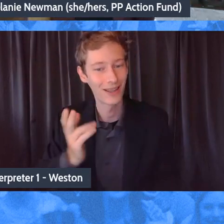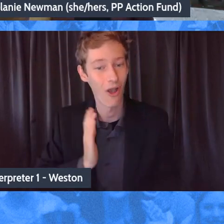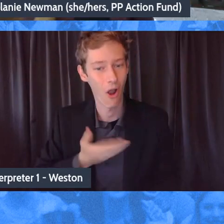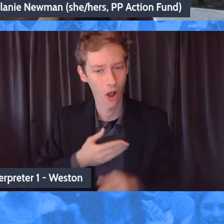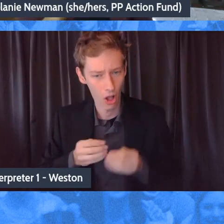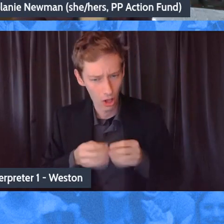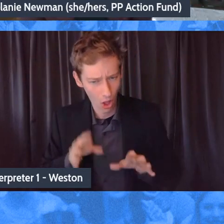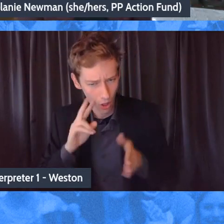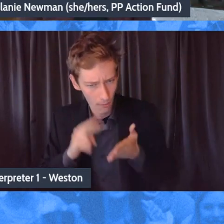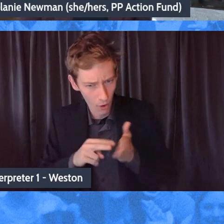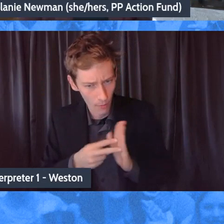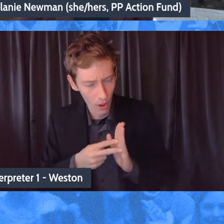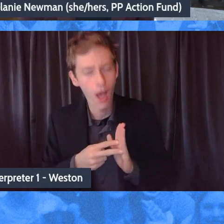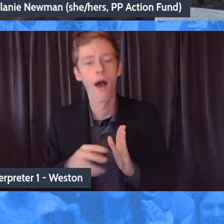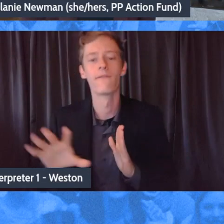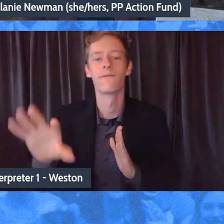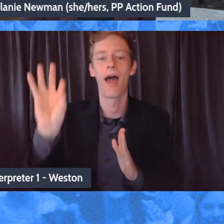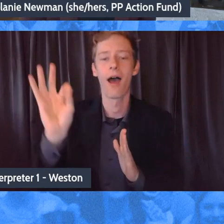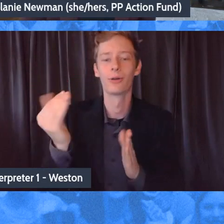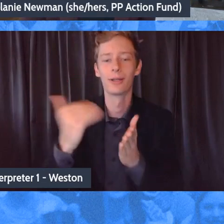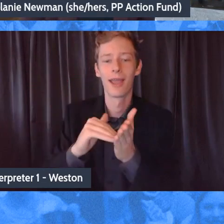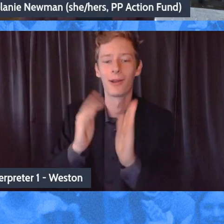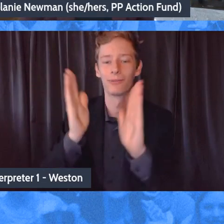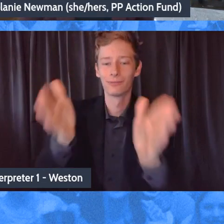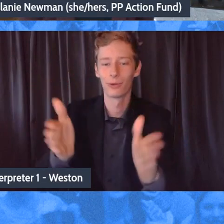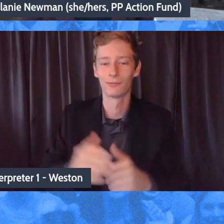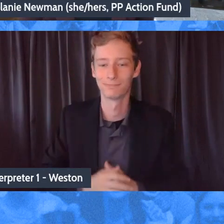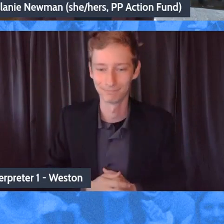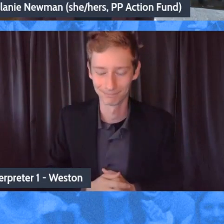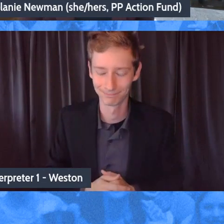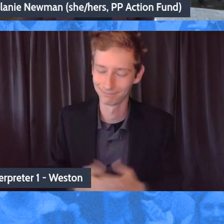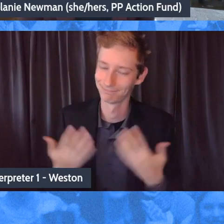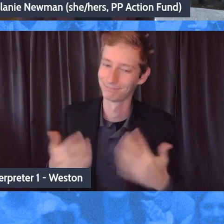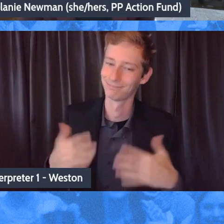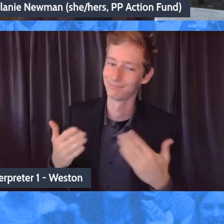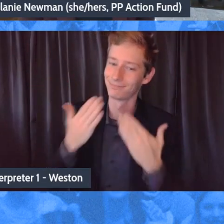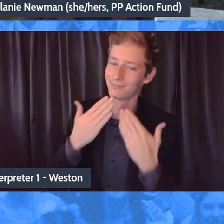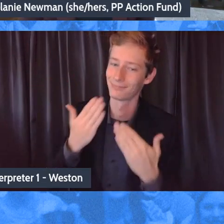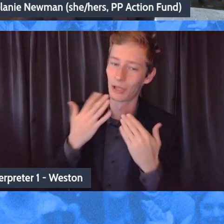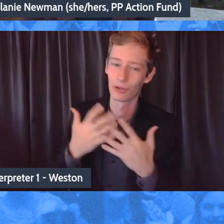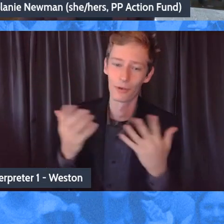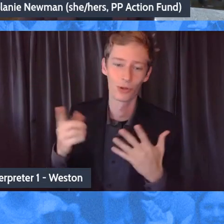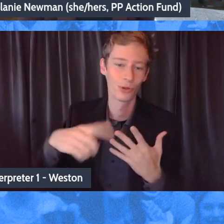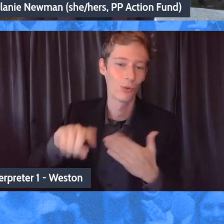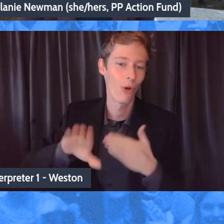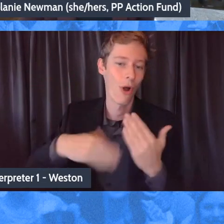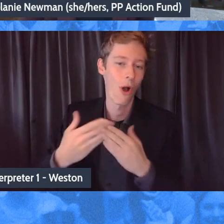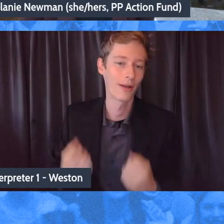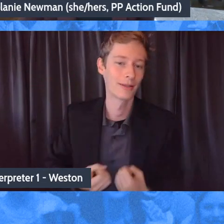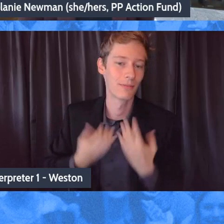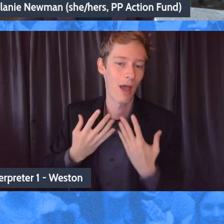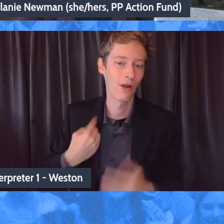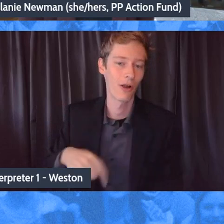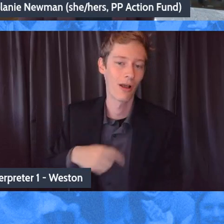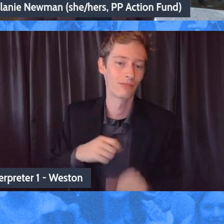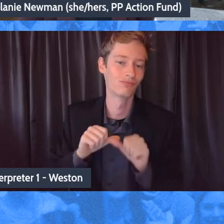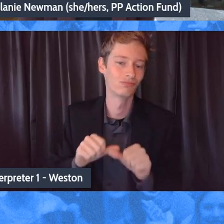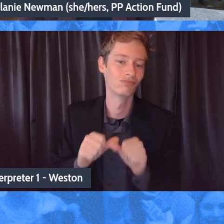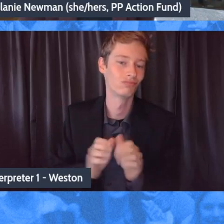And I know for a lot of folks that are listening, including myself, you're all in inspiration as well, to keep us motivated to continue to do this work.